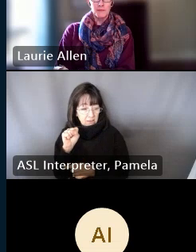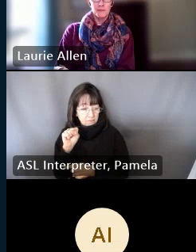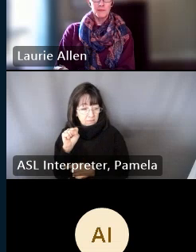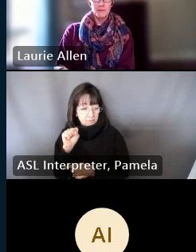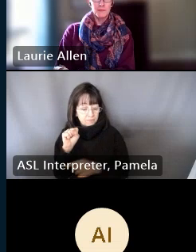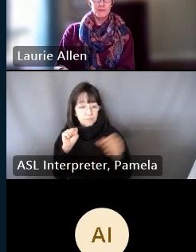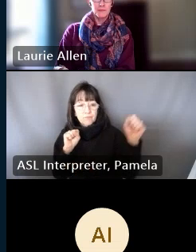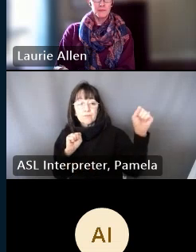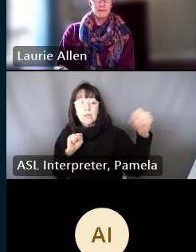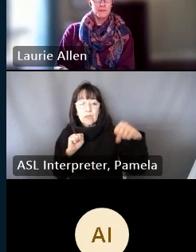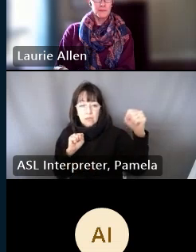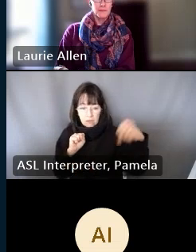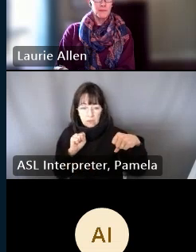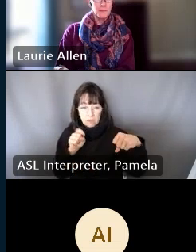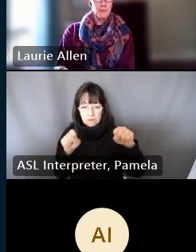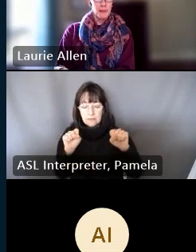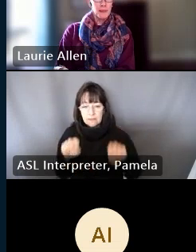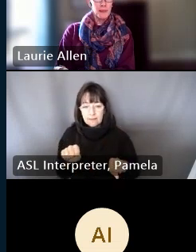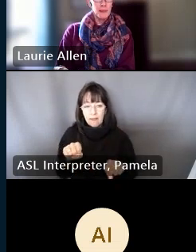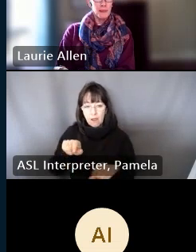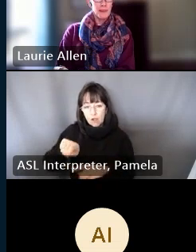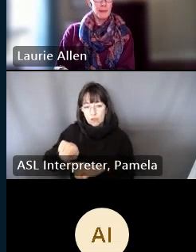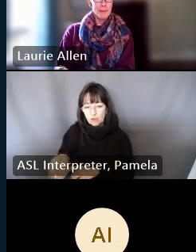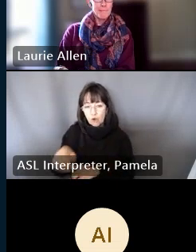So you could turn on word prediction within